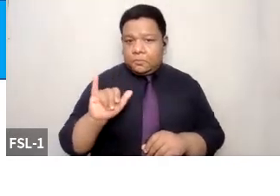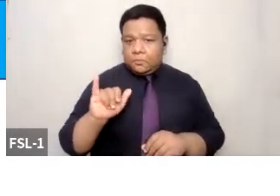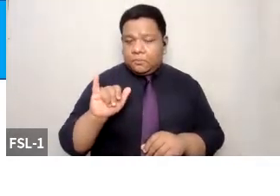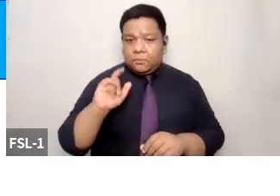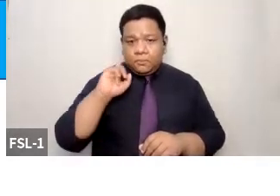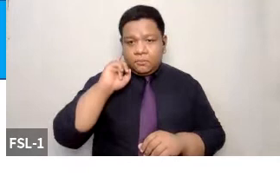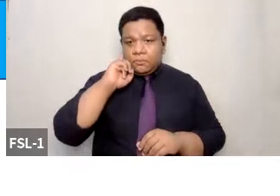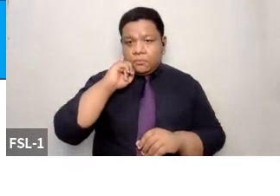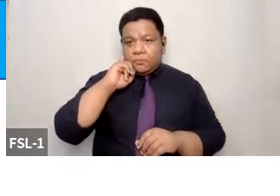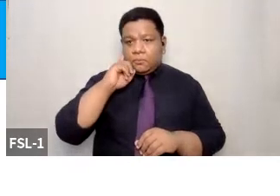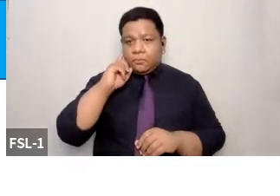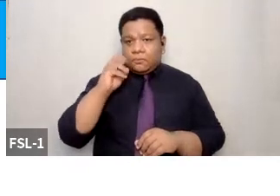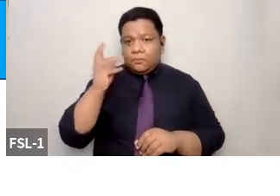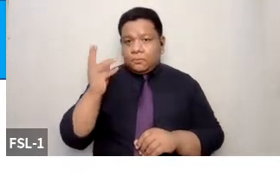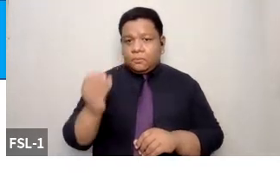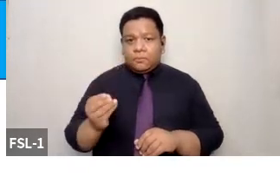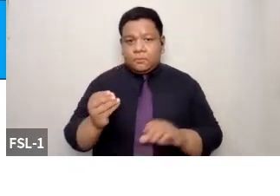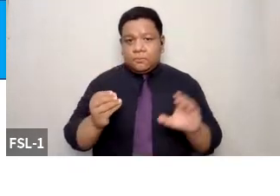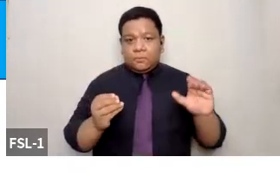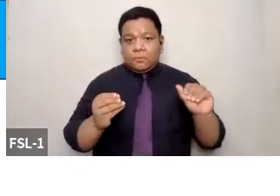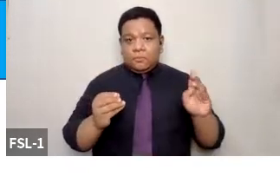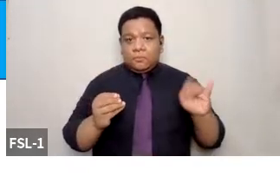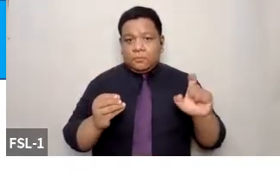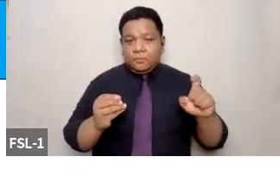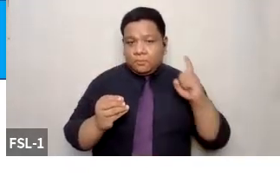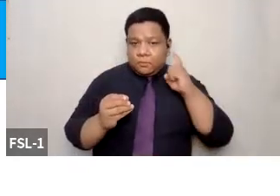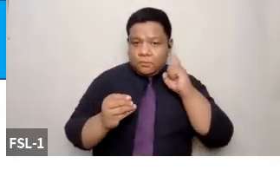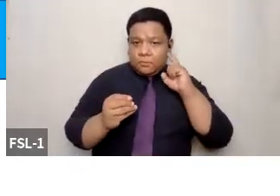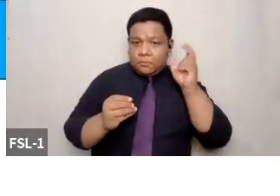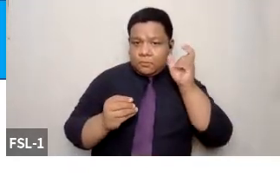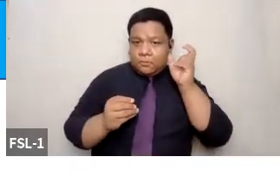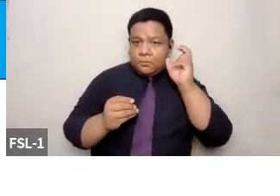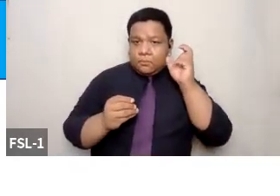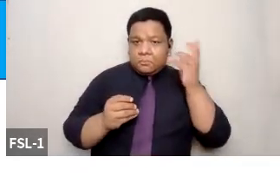Hello, Cami, can you hear me? Ah yes. Doc Macky was muted.